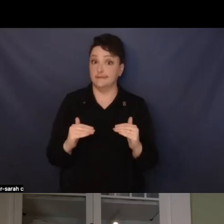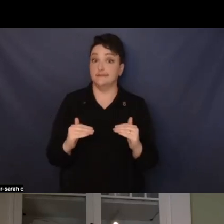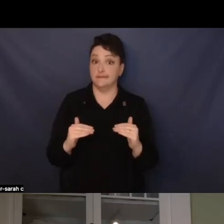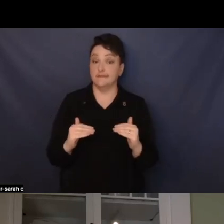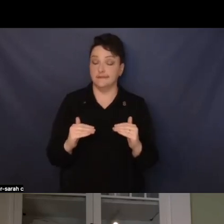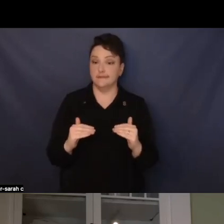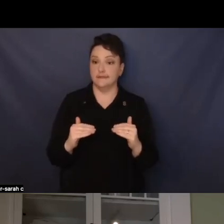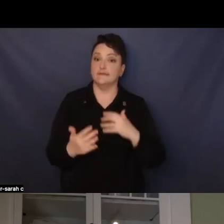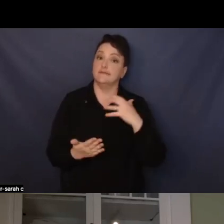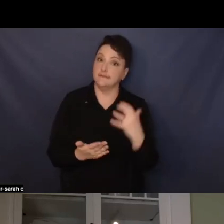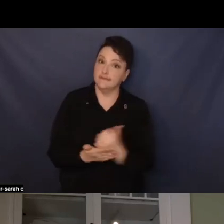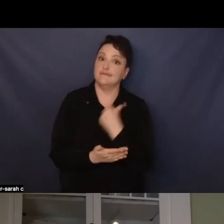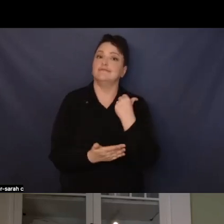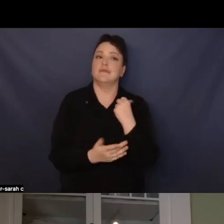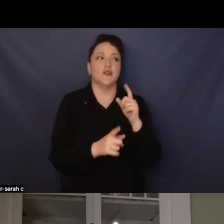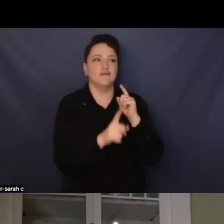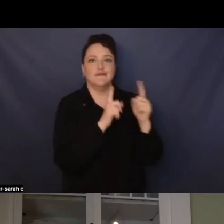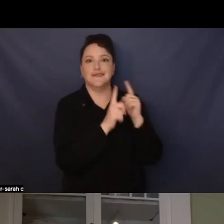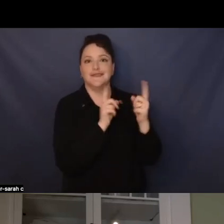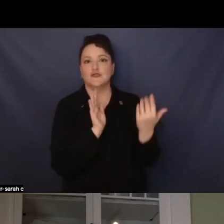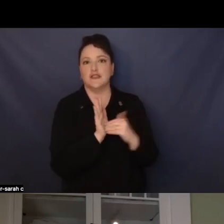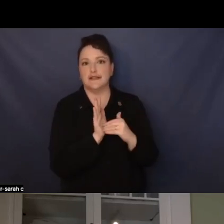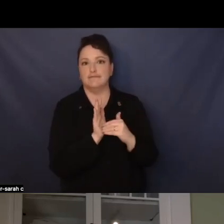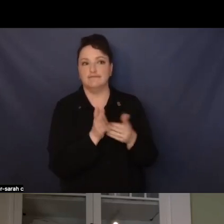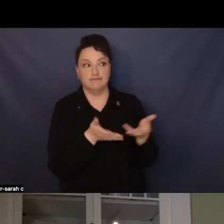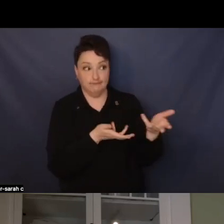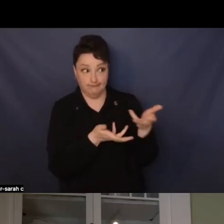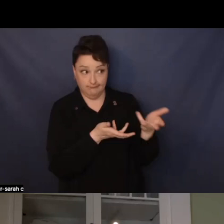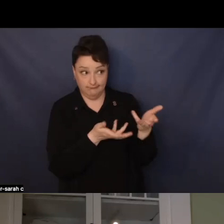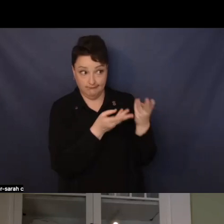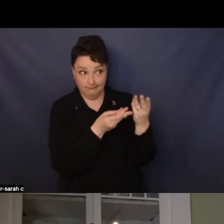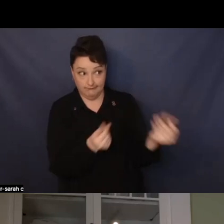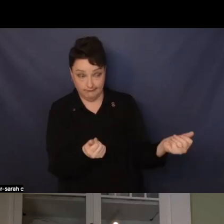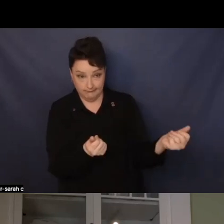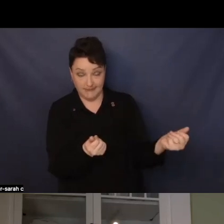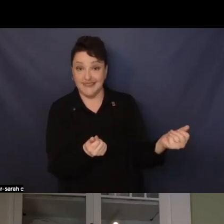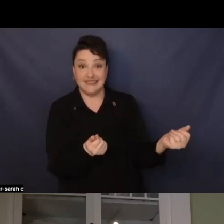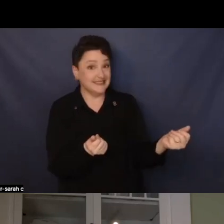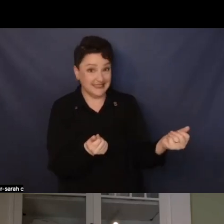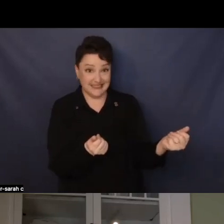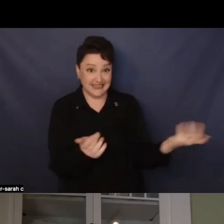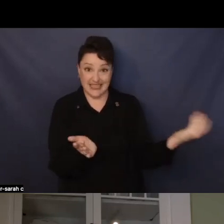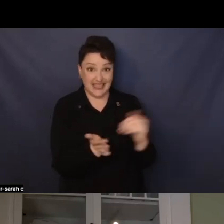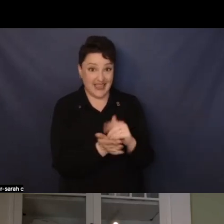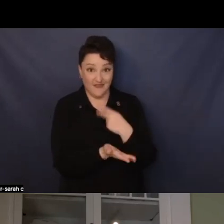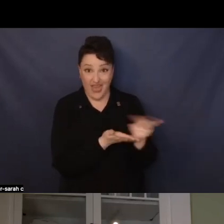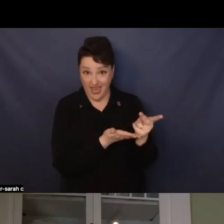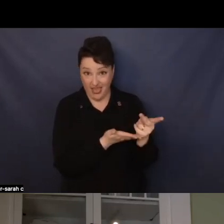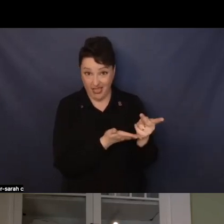work with them again. And resolve it. But if you can't, you have to then -- next slide, please.